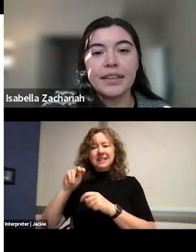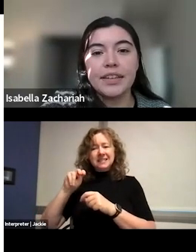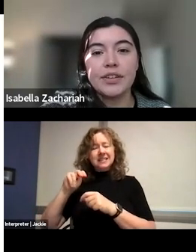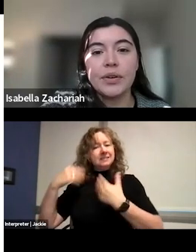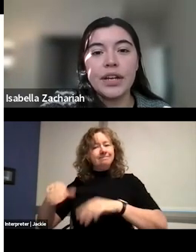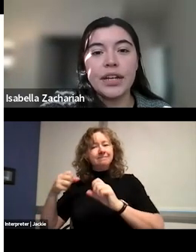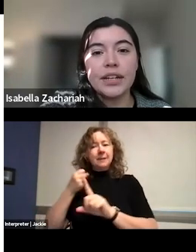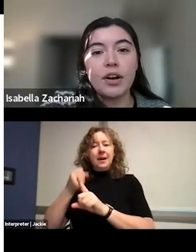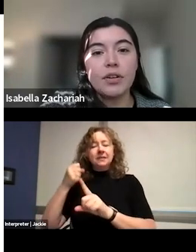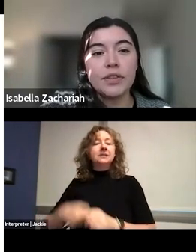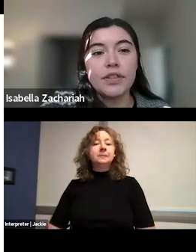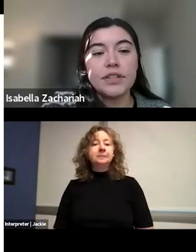Isabella Zachariah: Next slide, please.